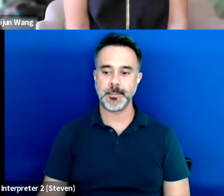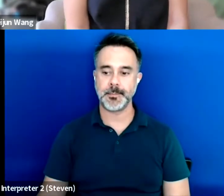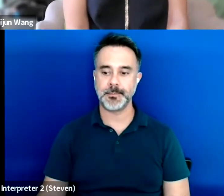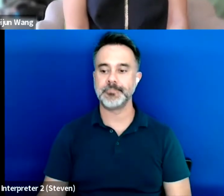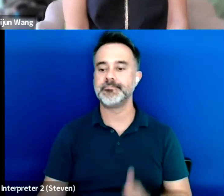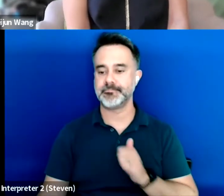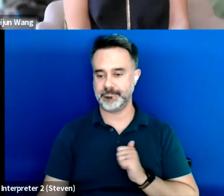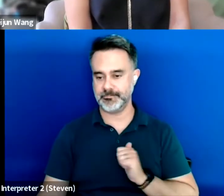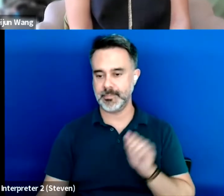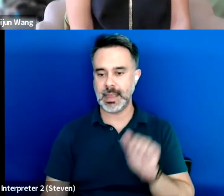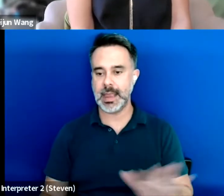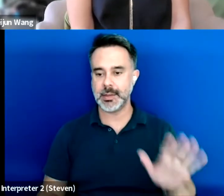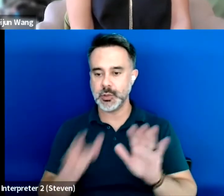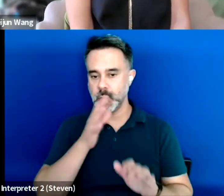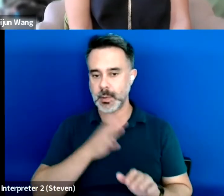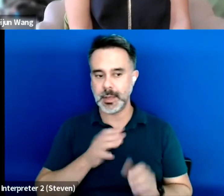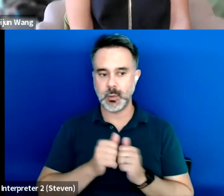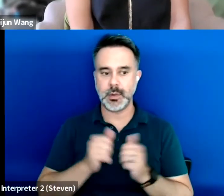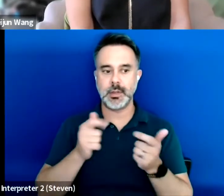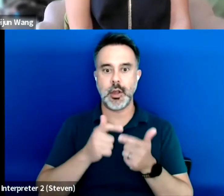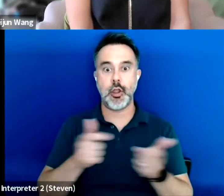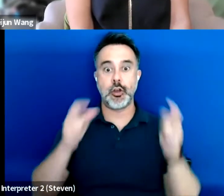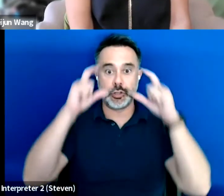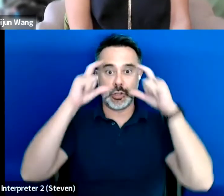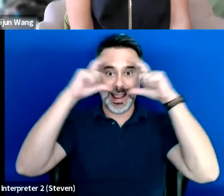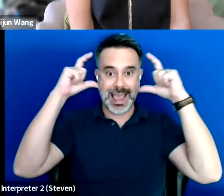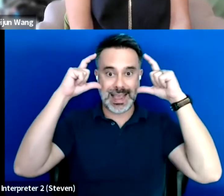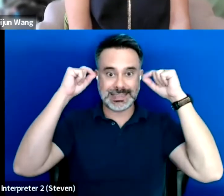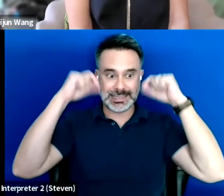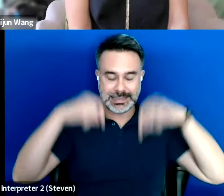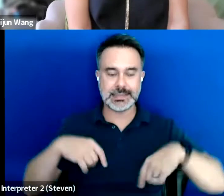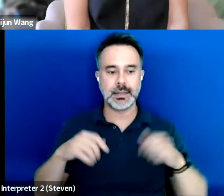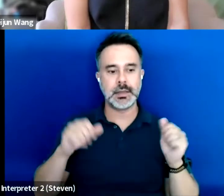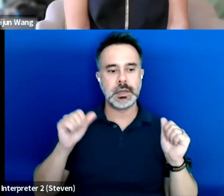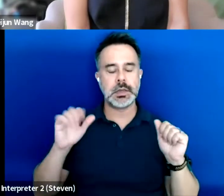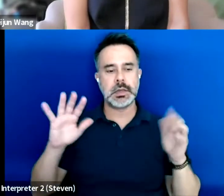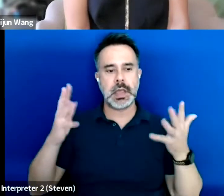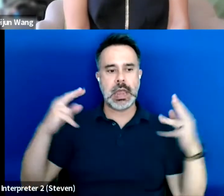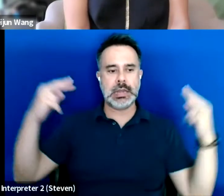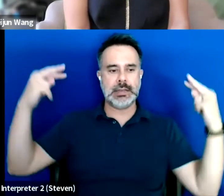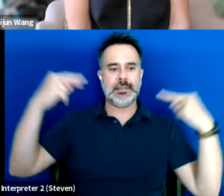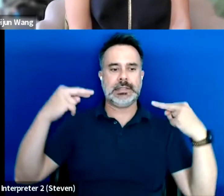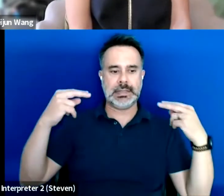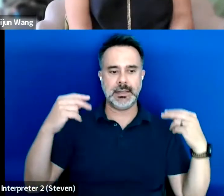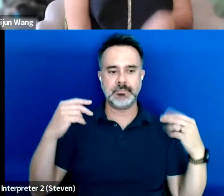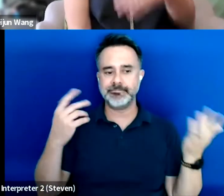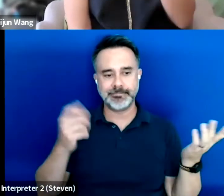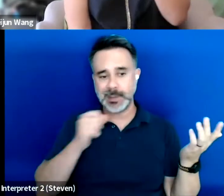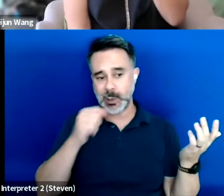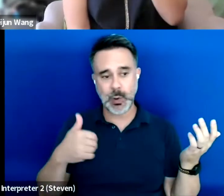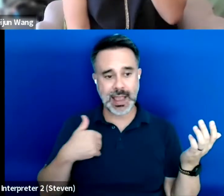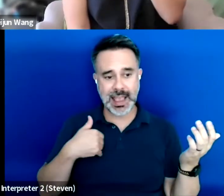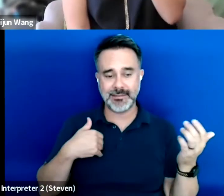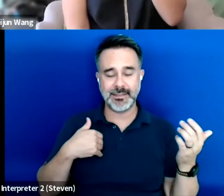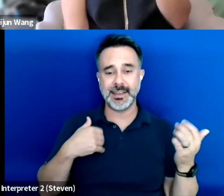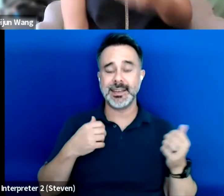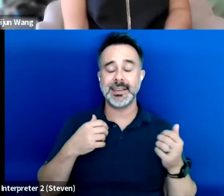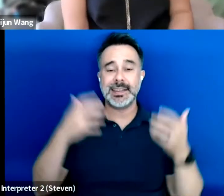from Alice's Year of the Tiger to read or to present. Stephanie, do you want to go first?